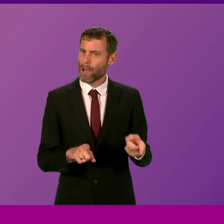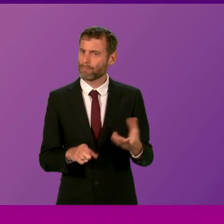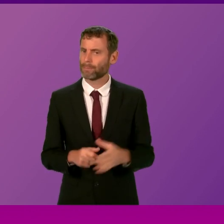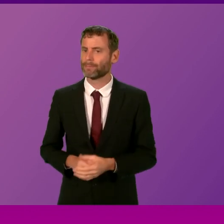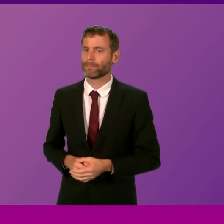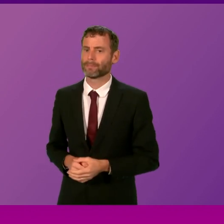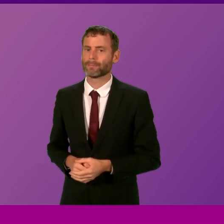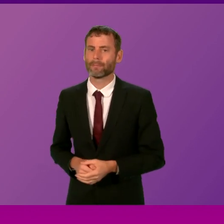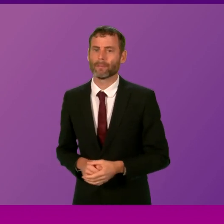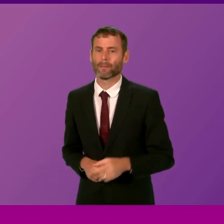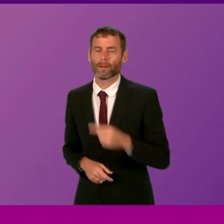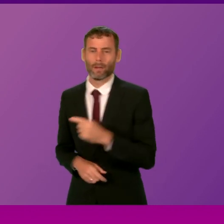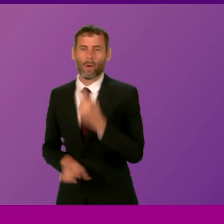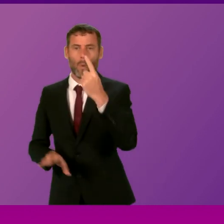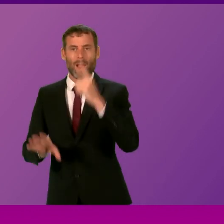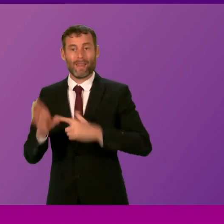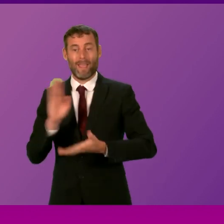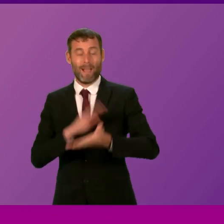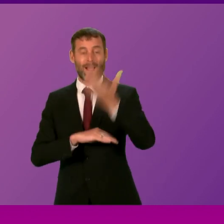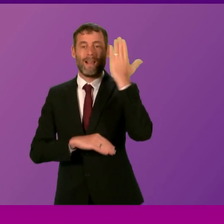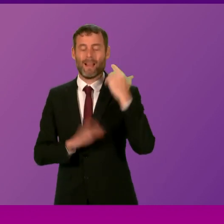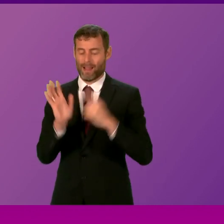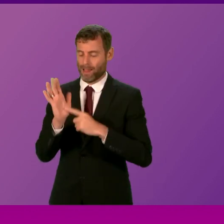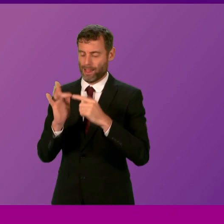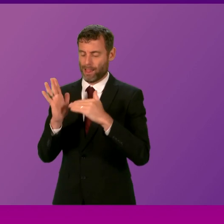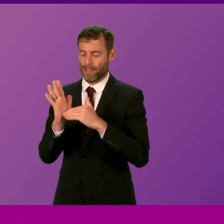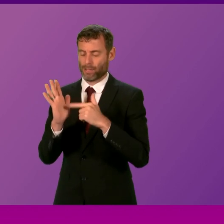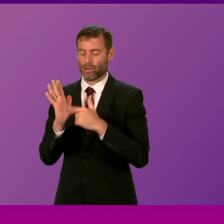One year after Liz Truss’s disastrous Tory United Kingdom mini-budget, will